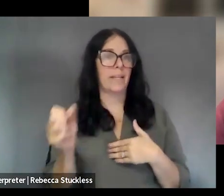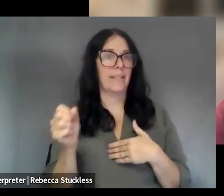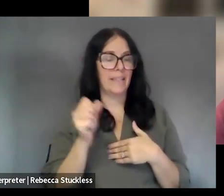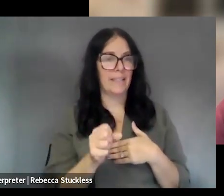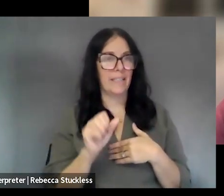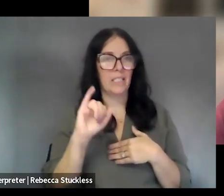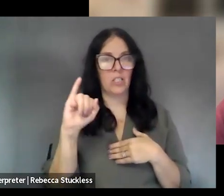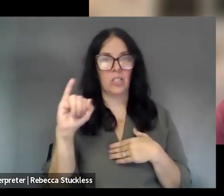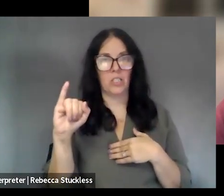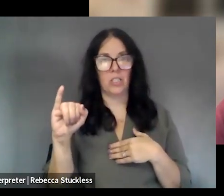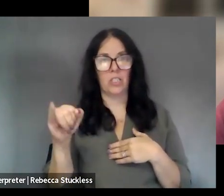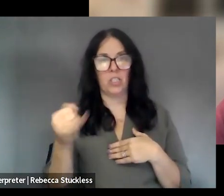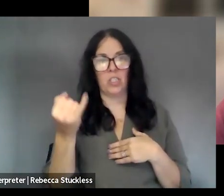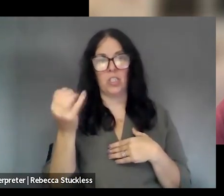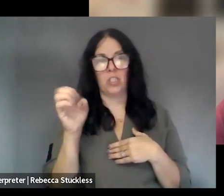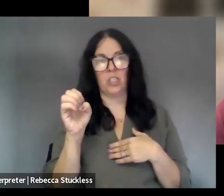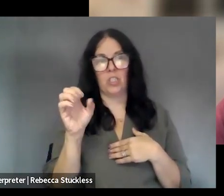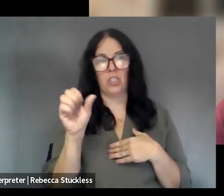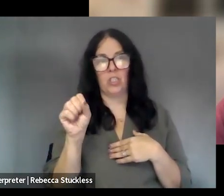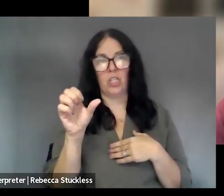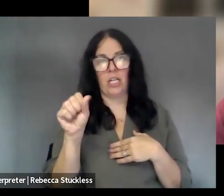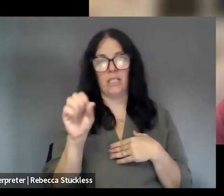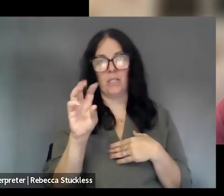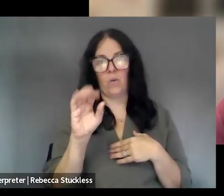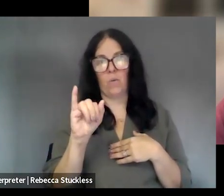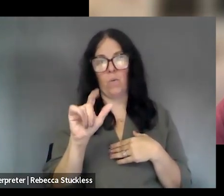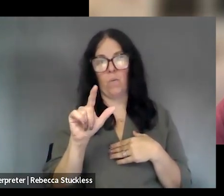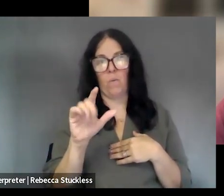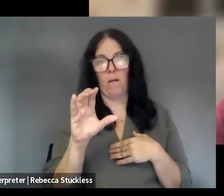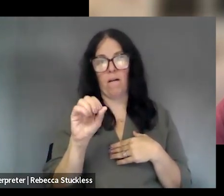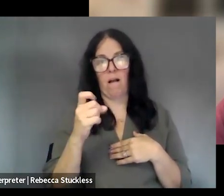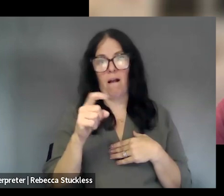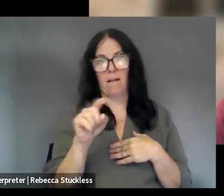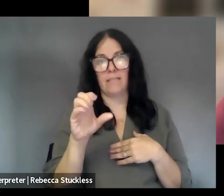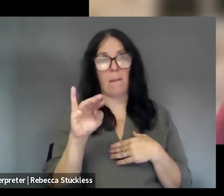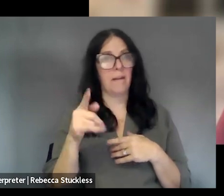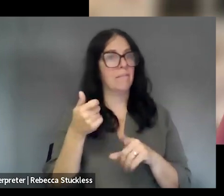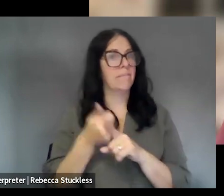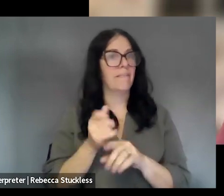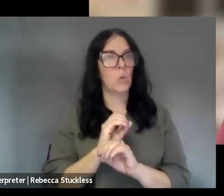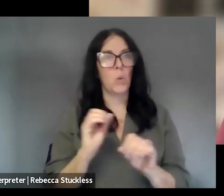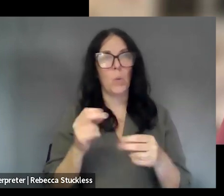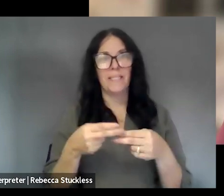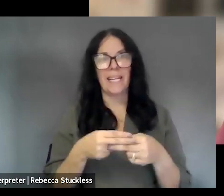Jess L. Wilcox Cowing, and they have no slides, they don't need them, they're going to just keep on